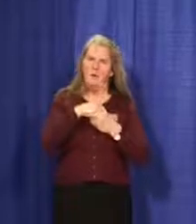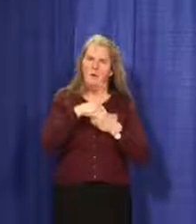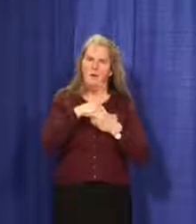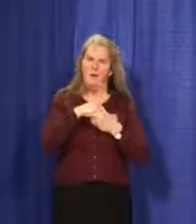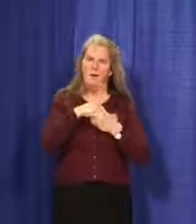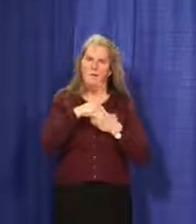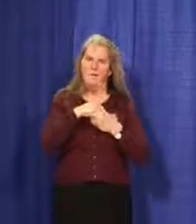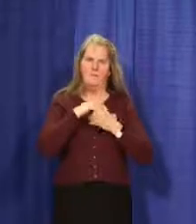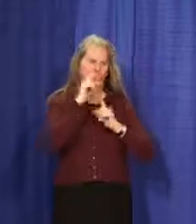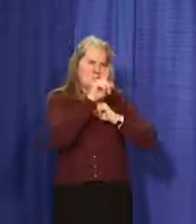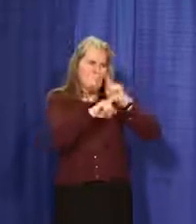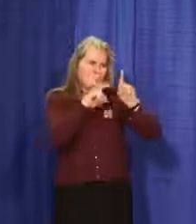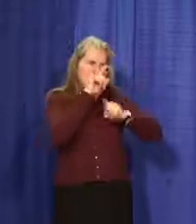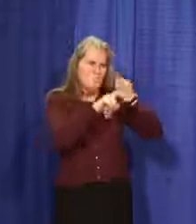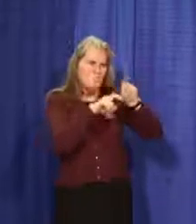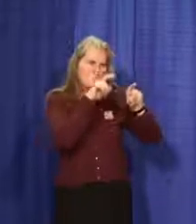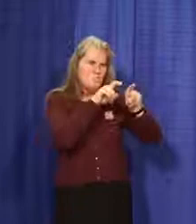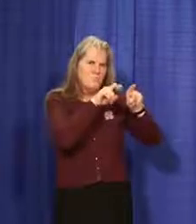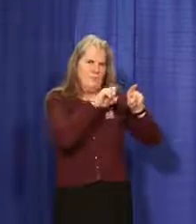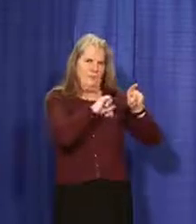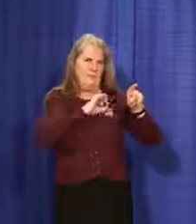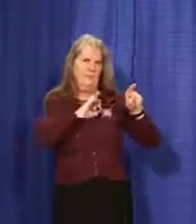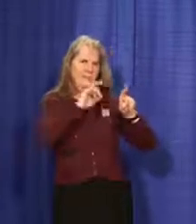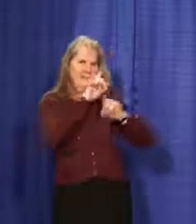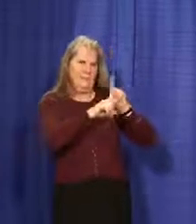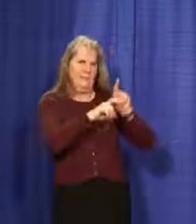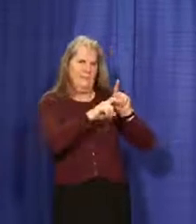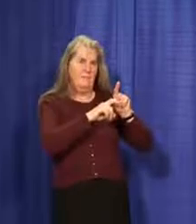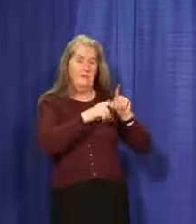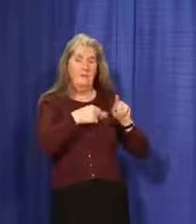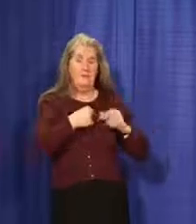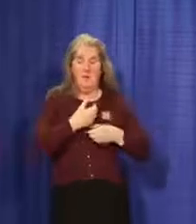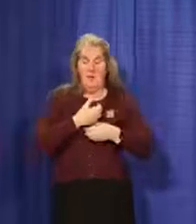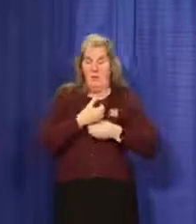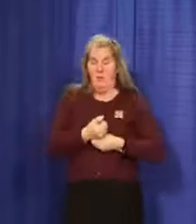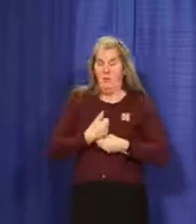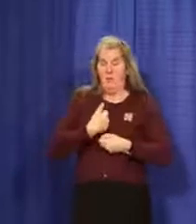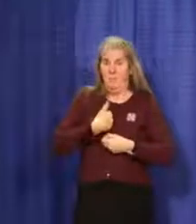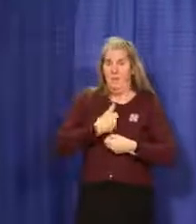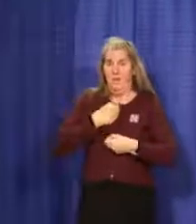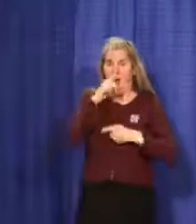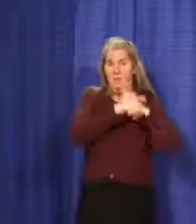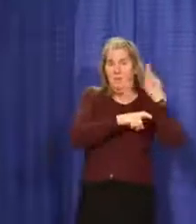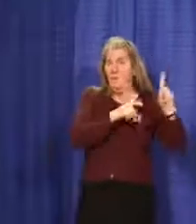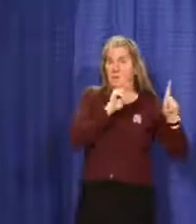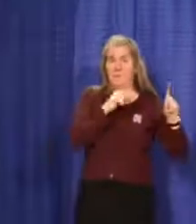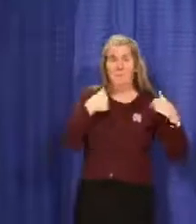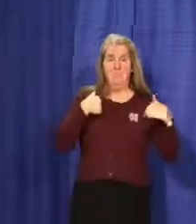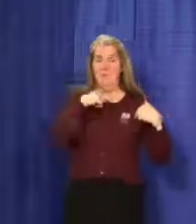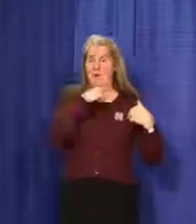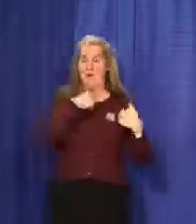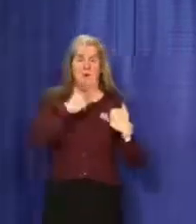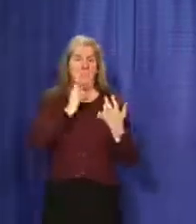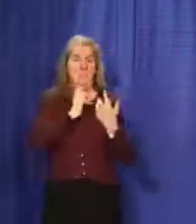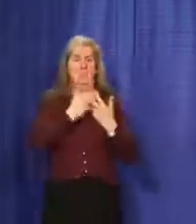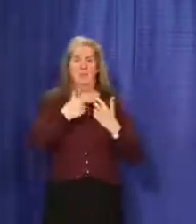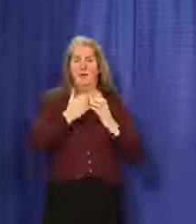that is required. I think I mentioned this before. I would not trust myself to do contact tracing.